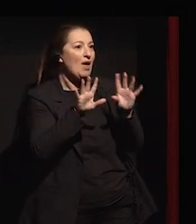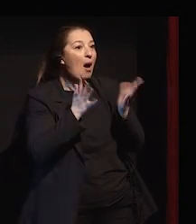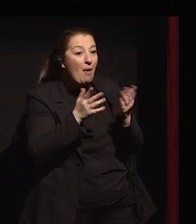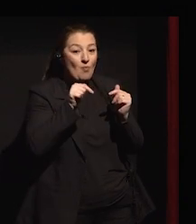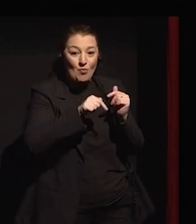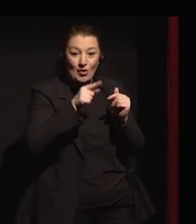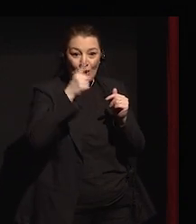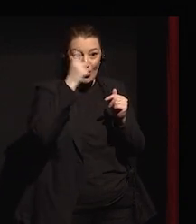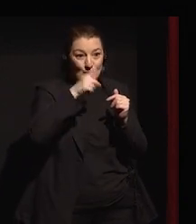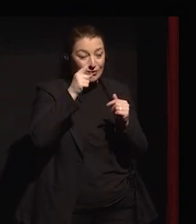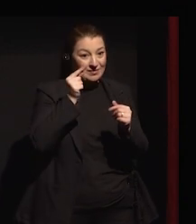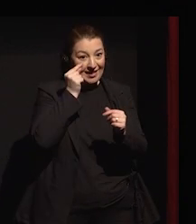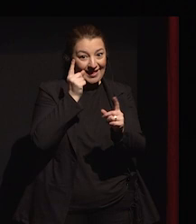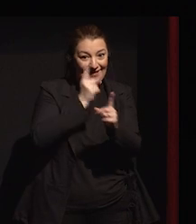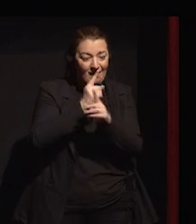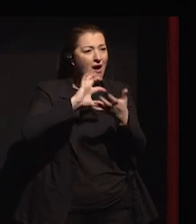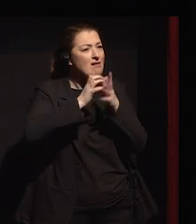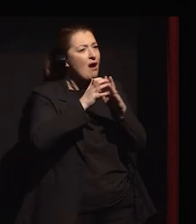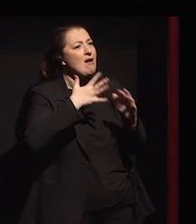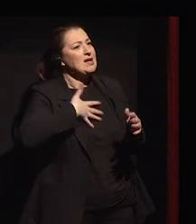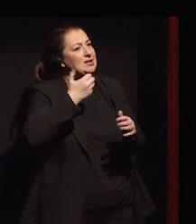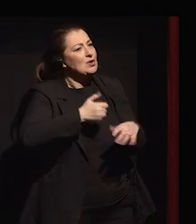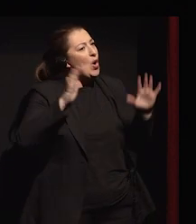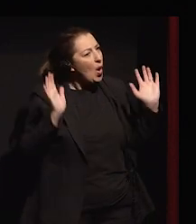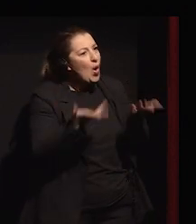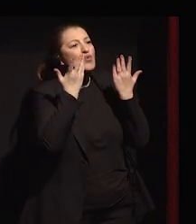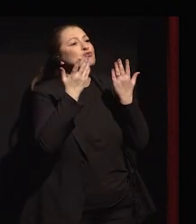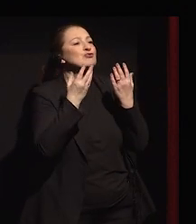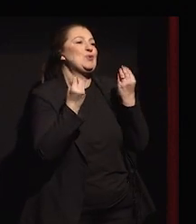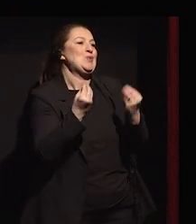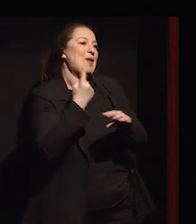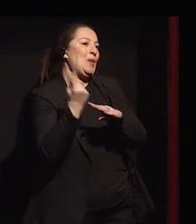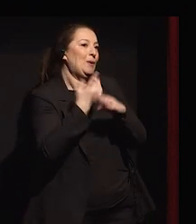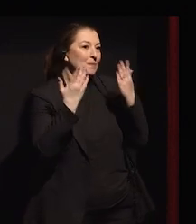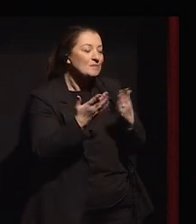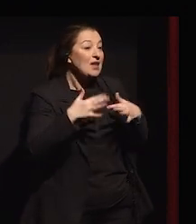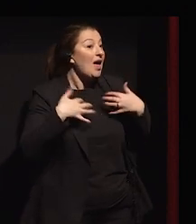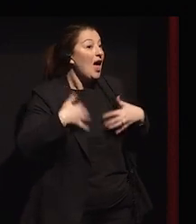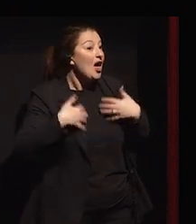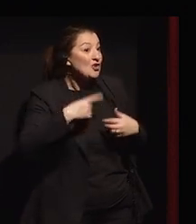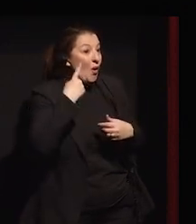despite the problems, I think is just fantastic. And I'm so looking forward to seeing people making those new connections